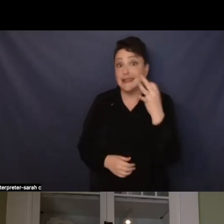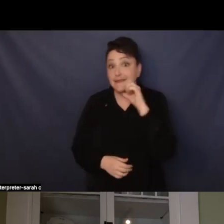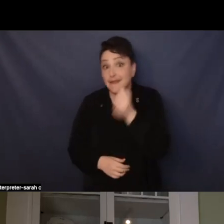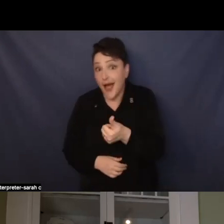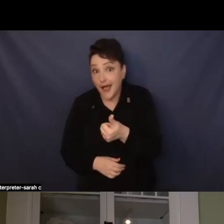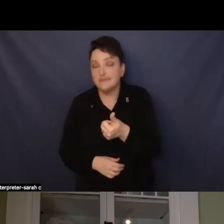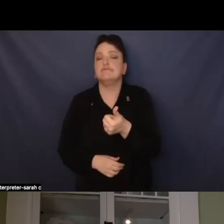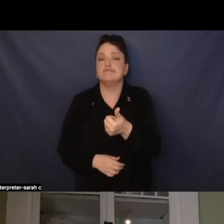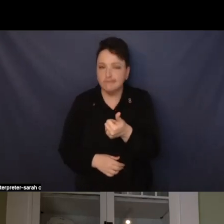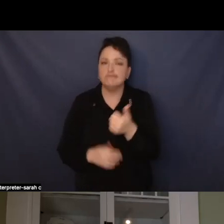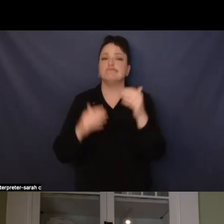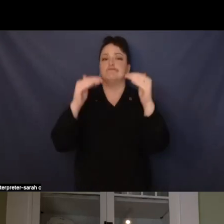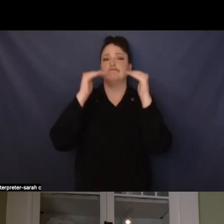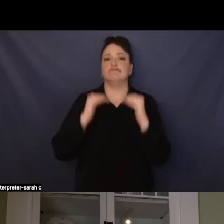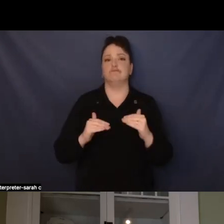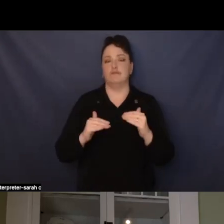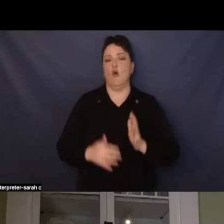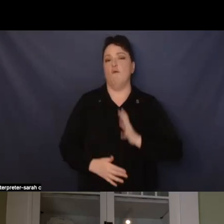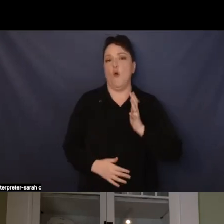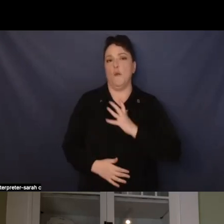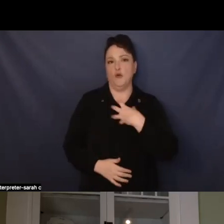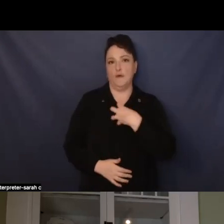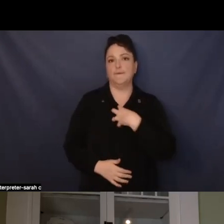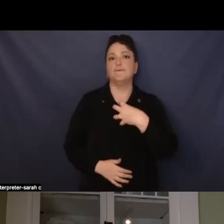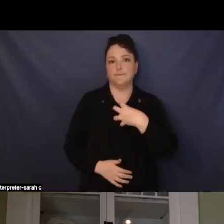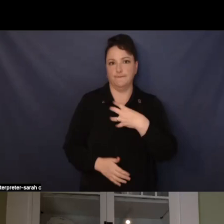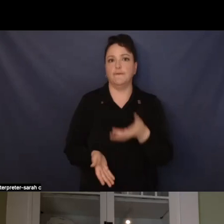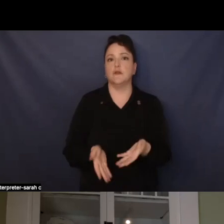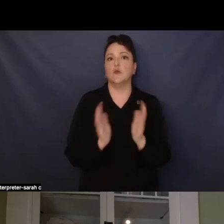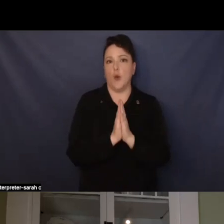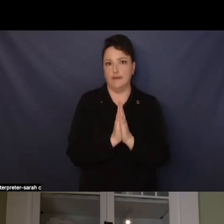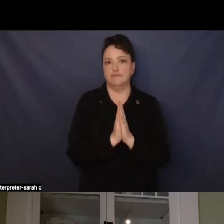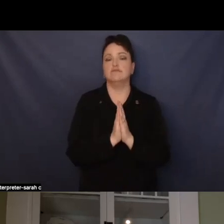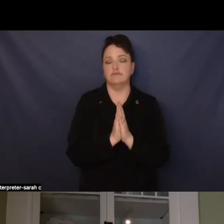ask to file a formal grievance. And follow through and file that formal grievance.